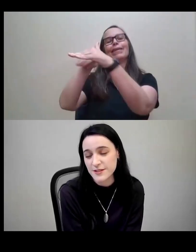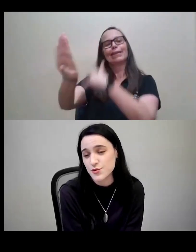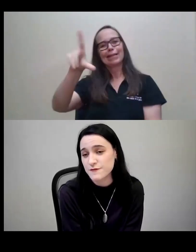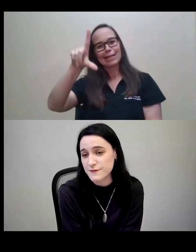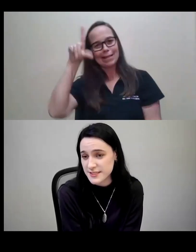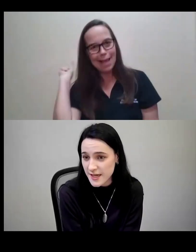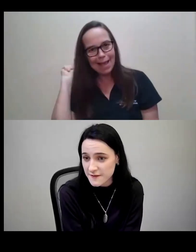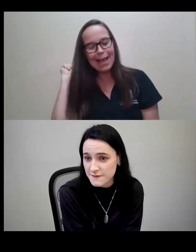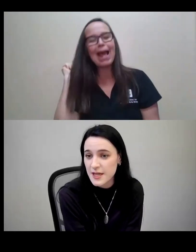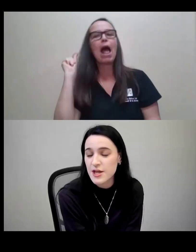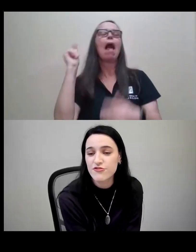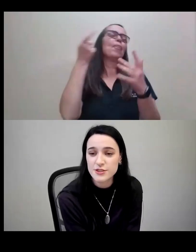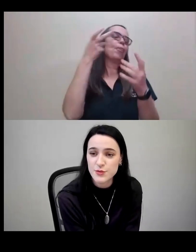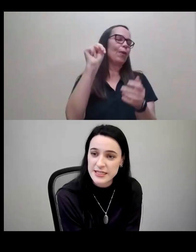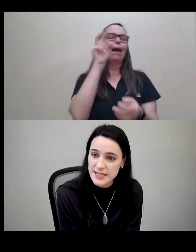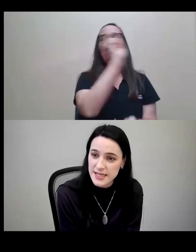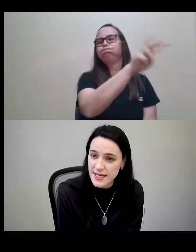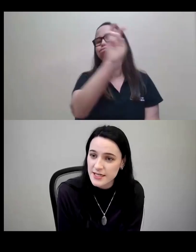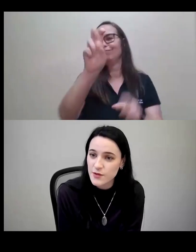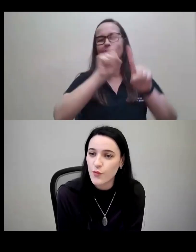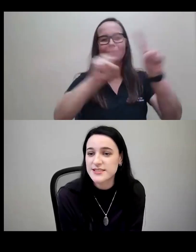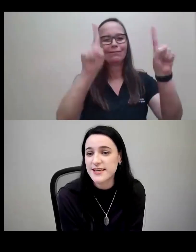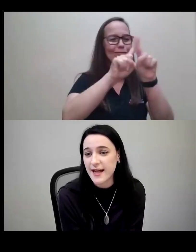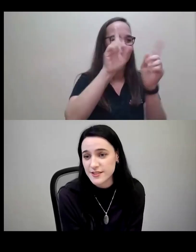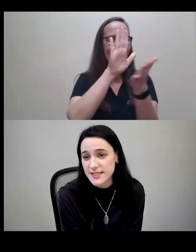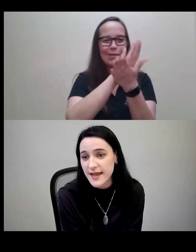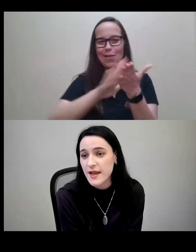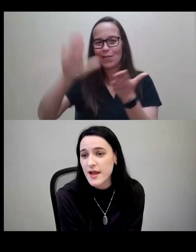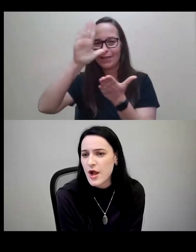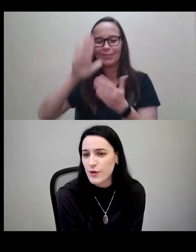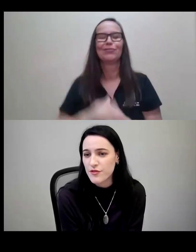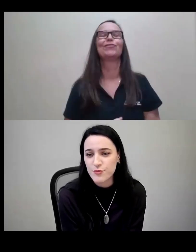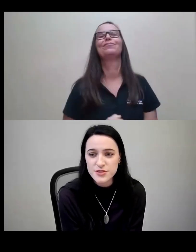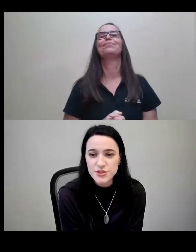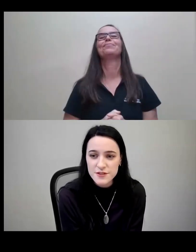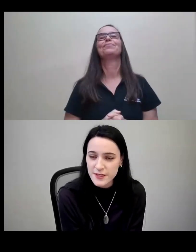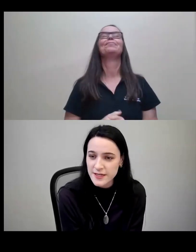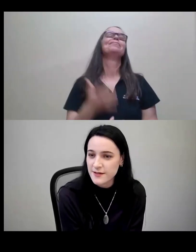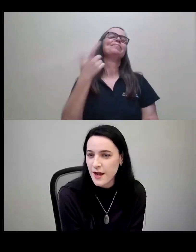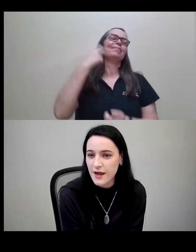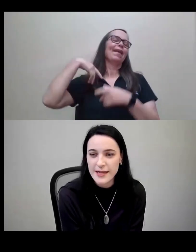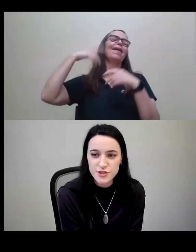Maryland School for the Deaf. Graduated there to Gallaudet. Went through a bunch of different